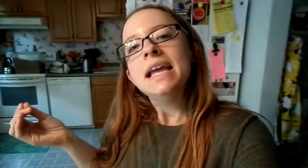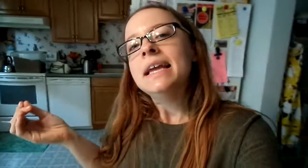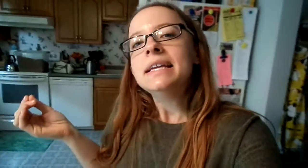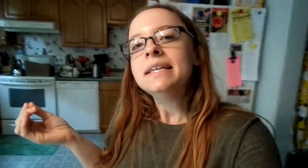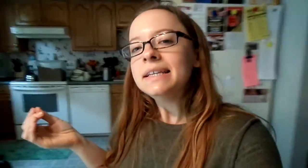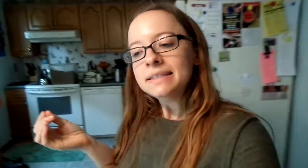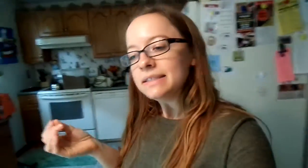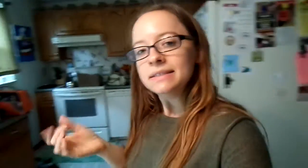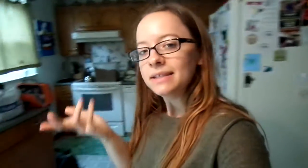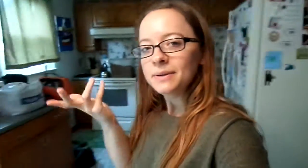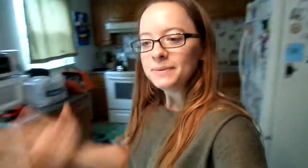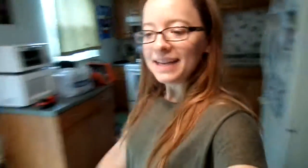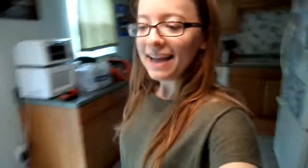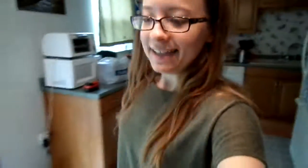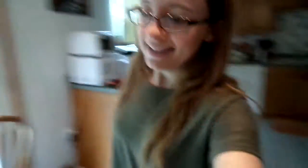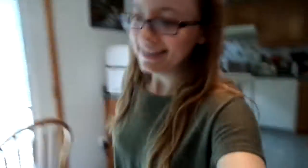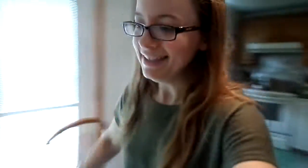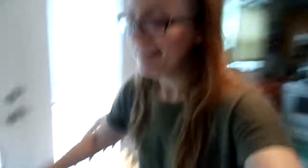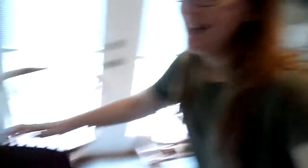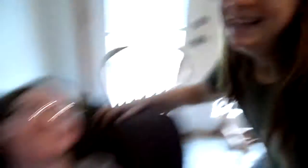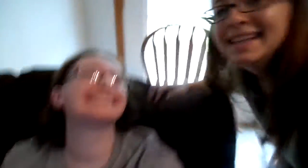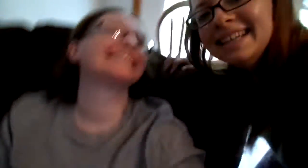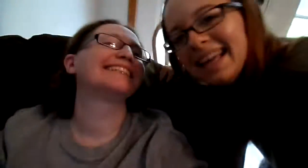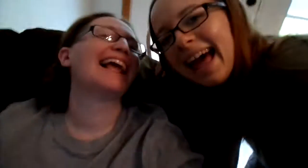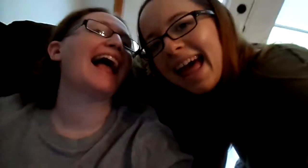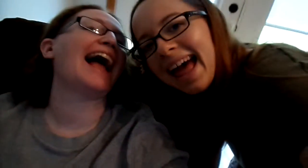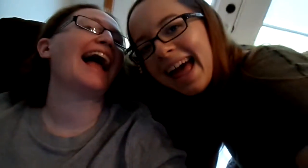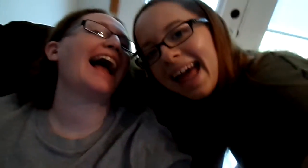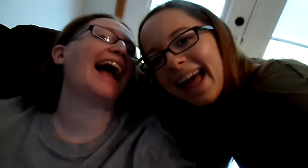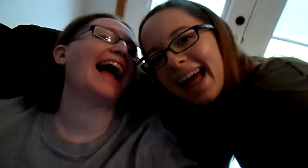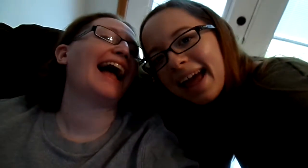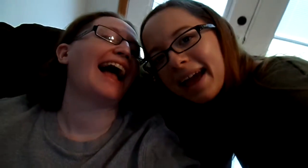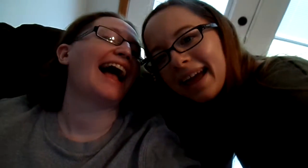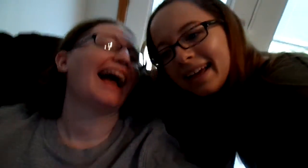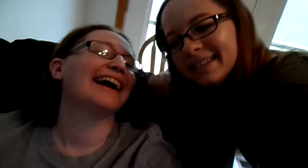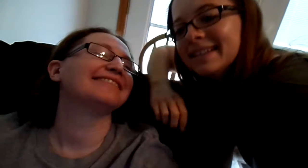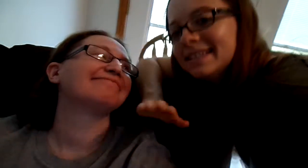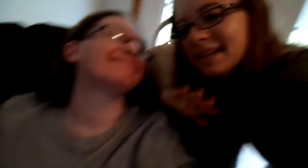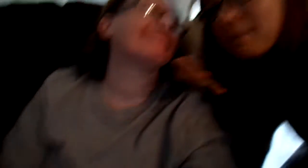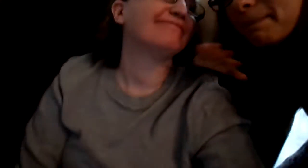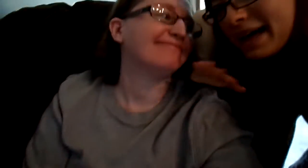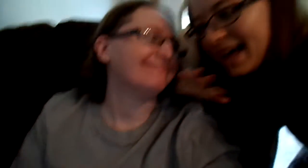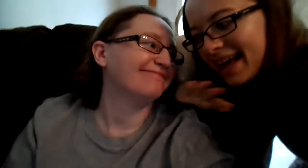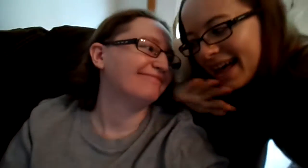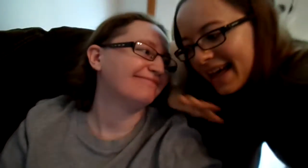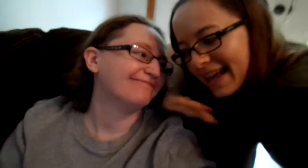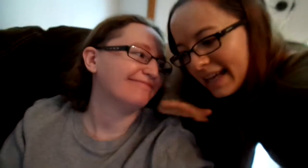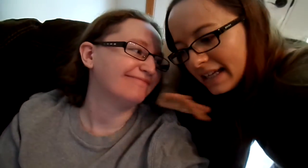annnnddd we're done! Yayyyyyy! Say good bye!